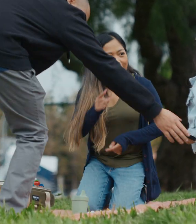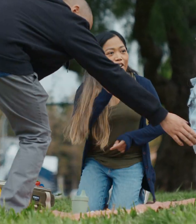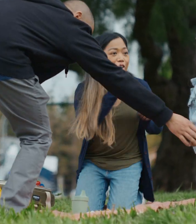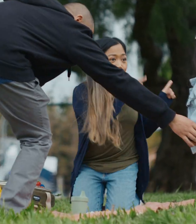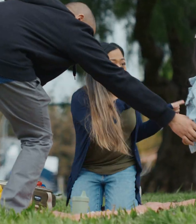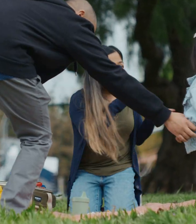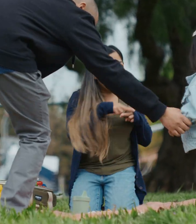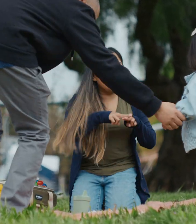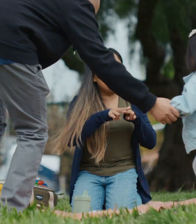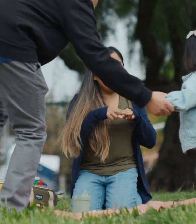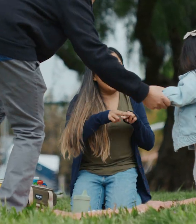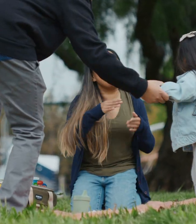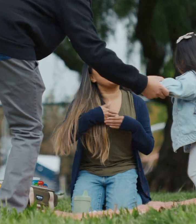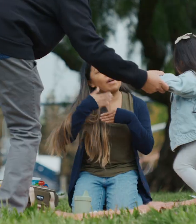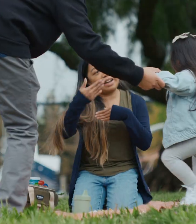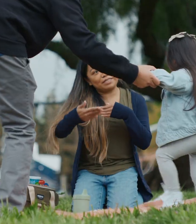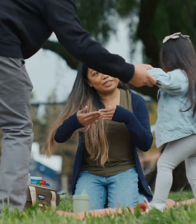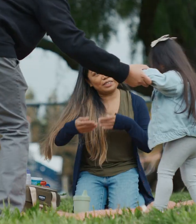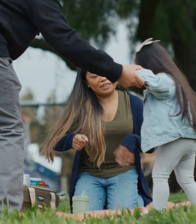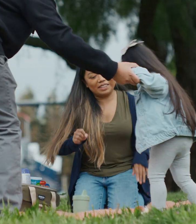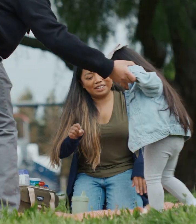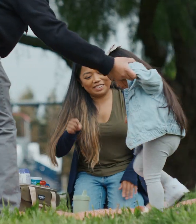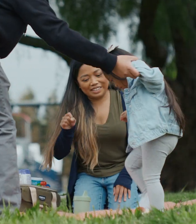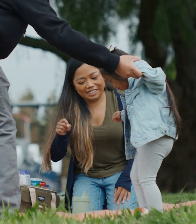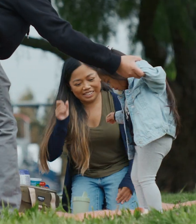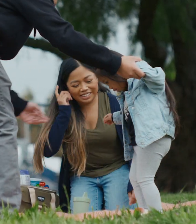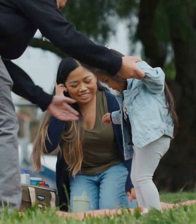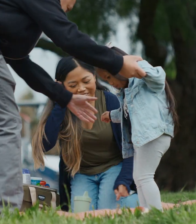[Roxanne] As a mom, I always felt connected to her, Even without language.